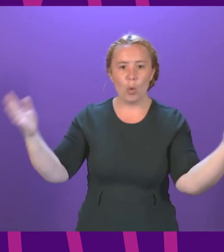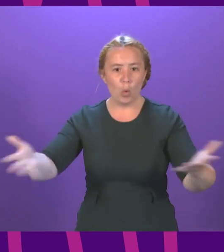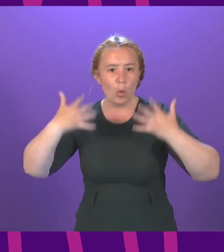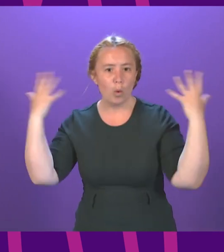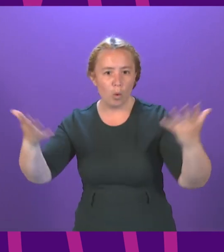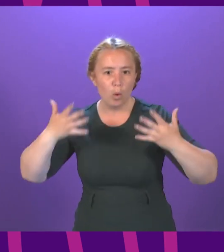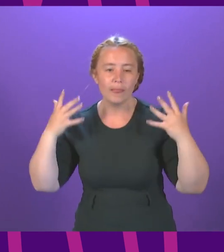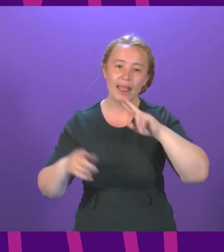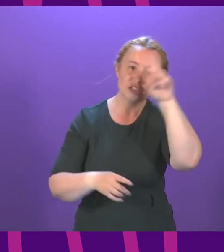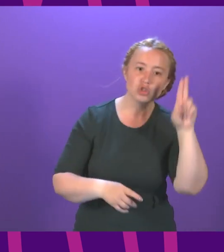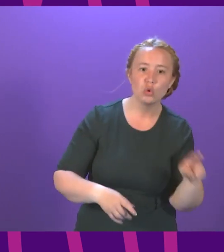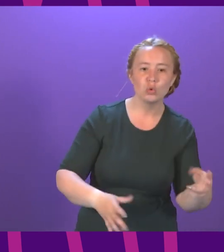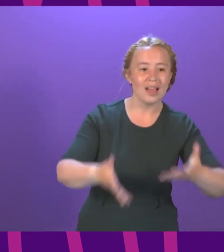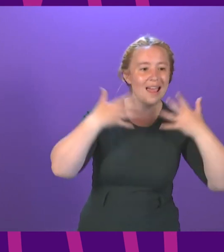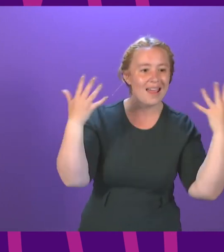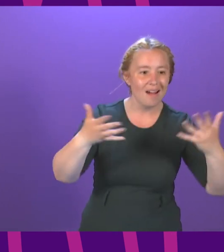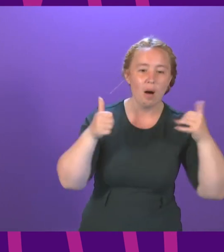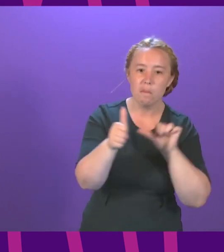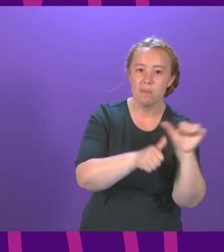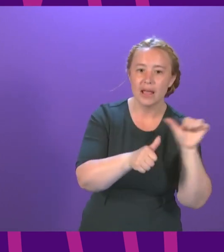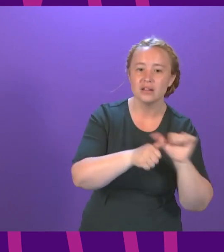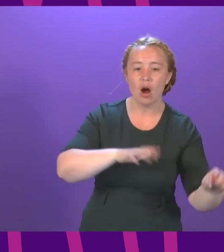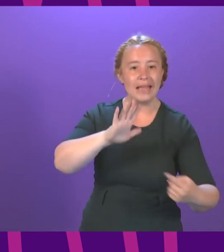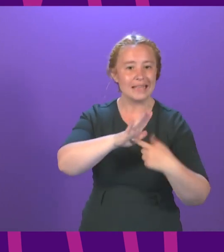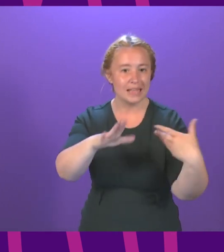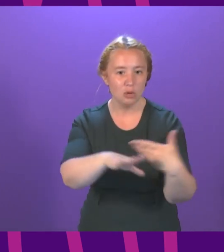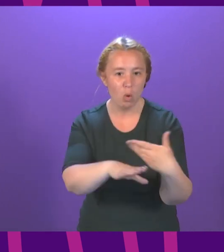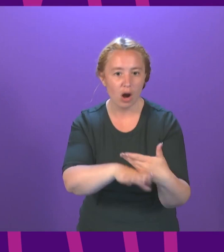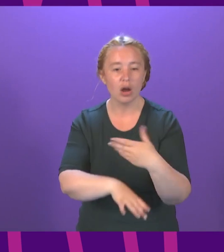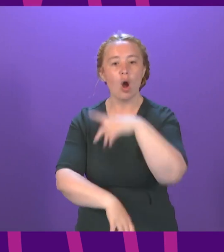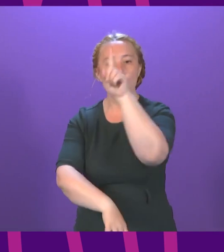in places such as schools, hospitals and key workplaces. However, again, we need to ensure